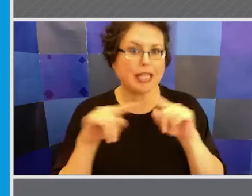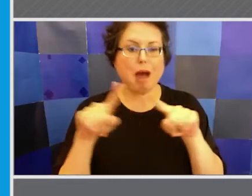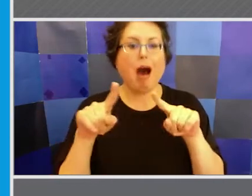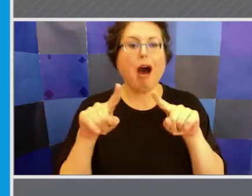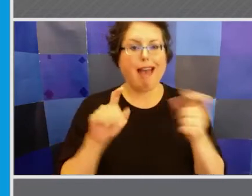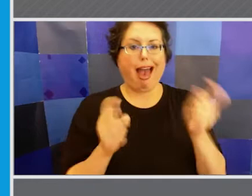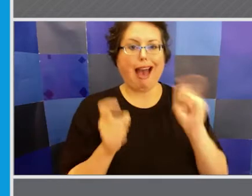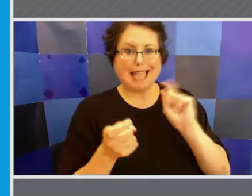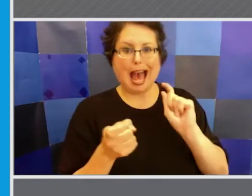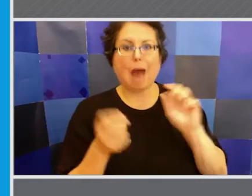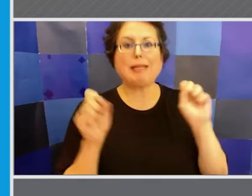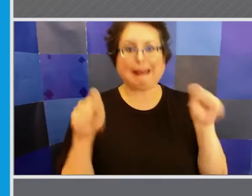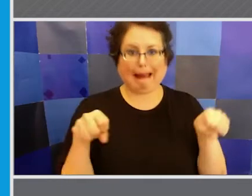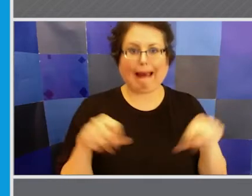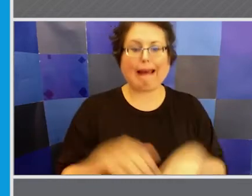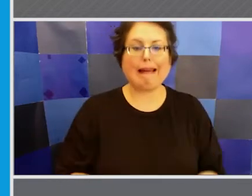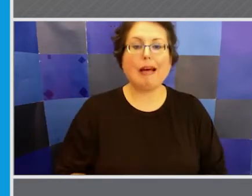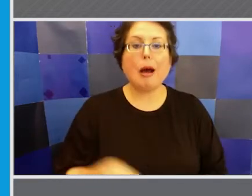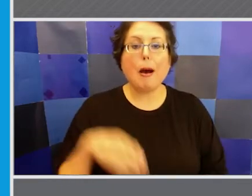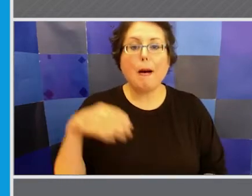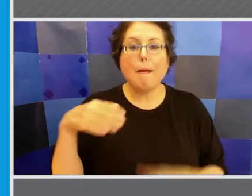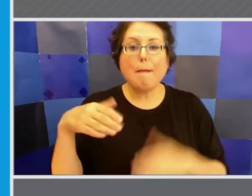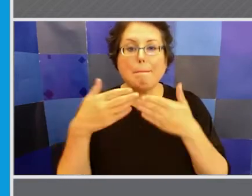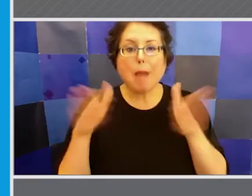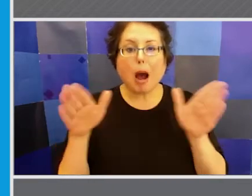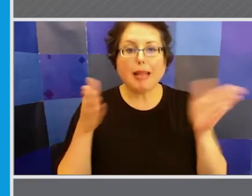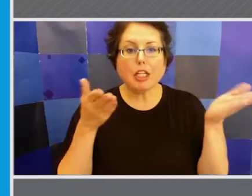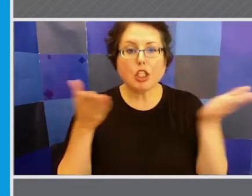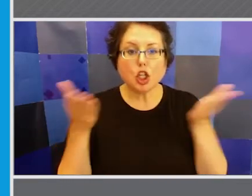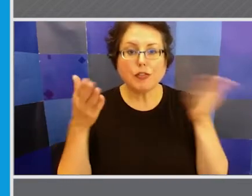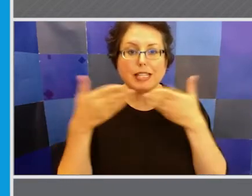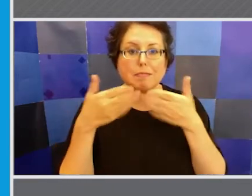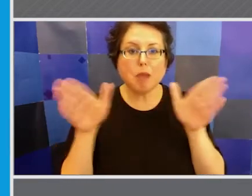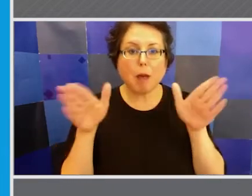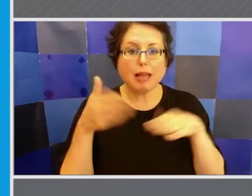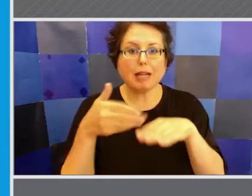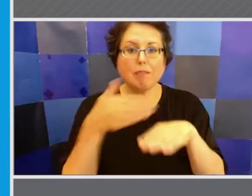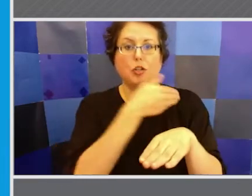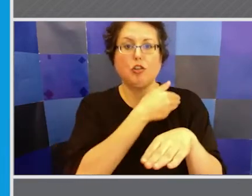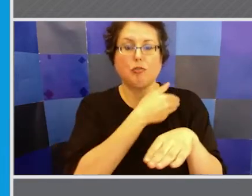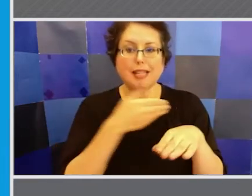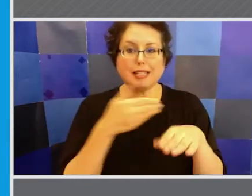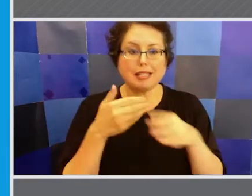Public Services public improvements you know to park improvements and straight improvement